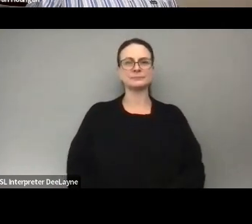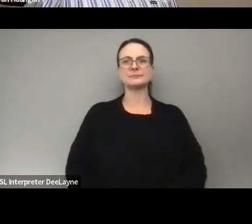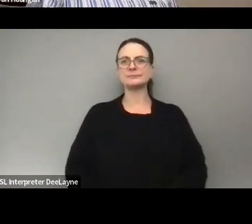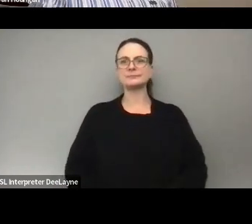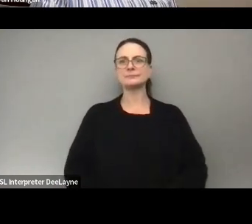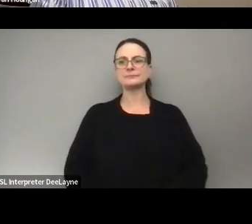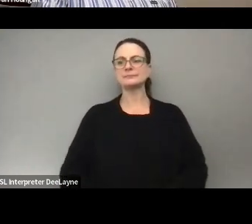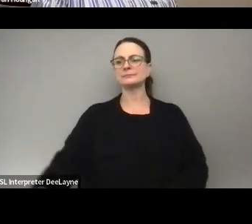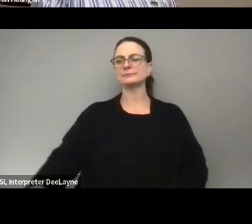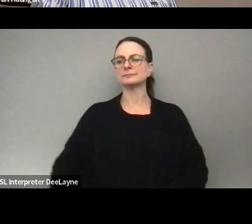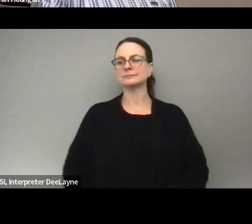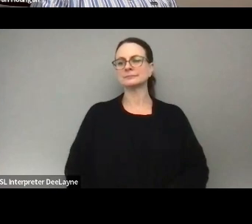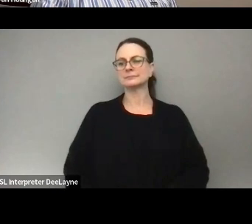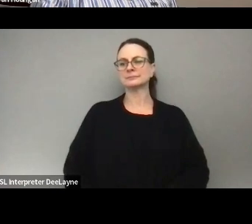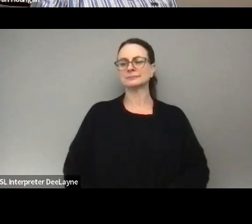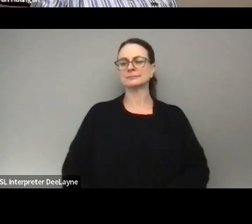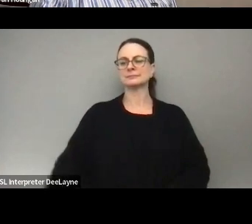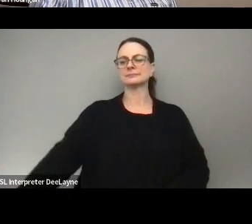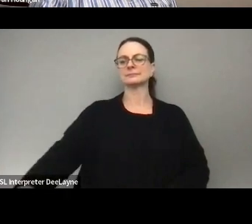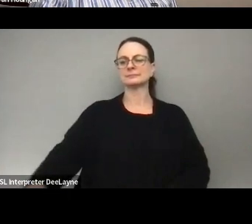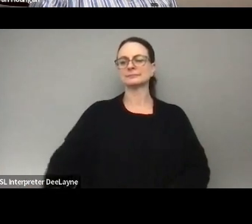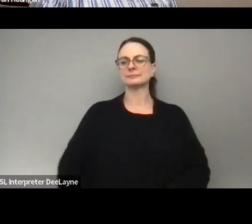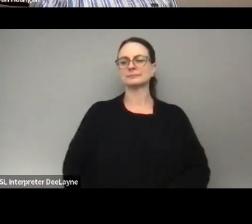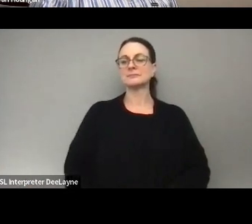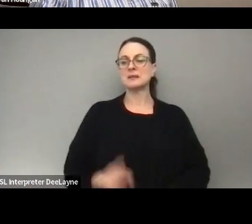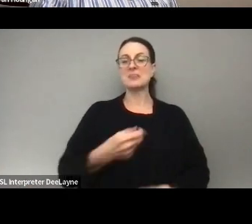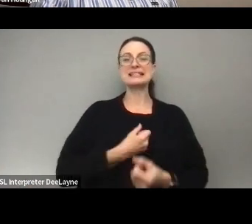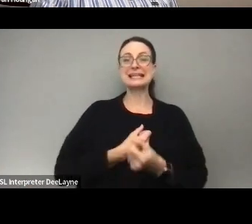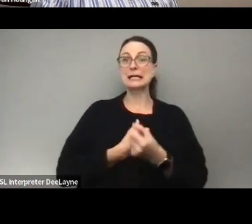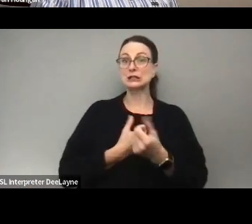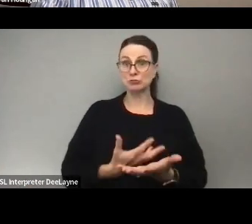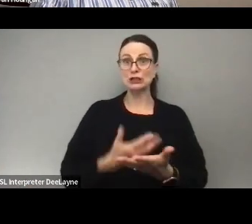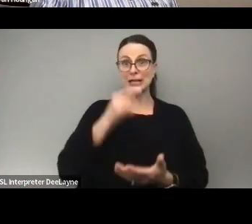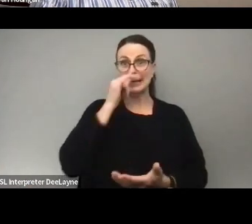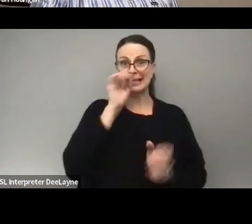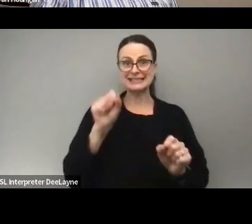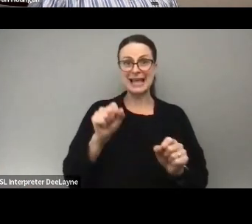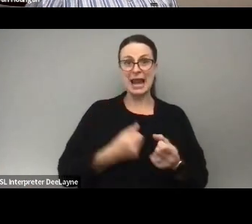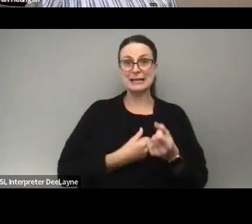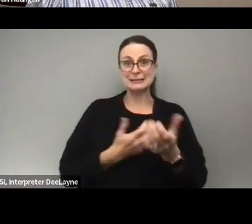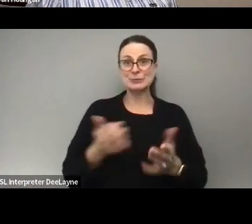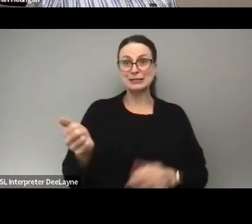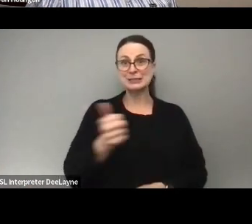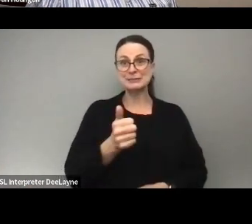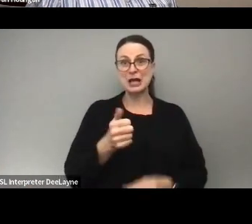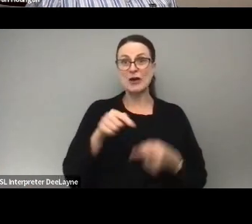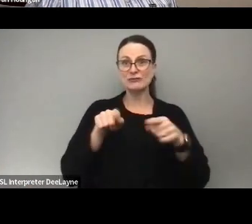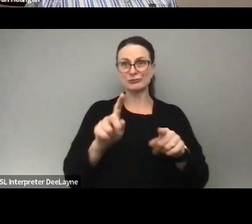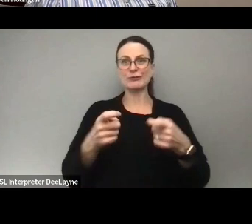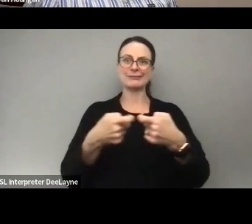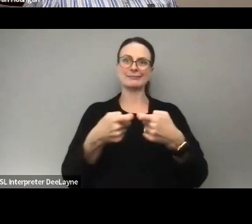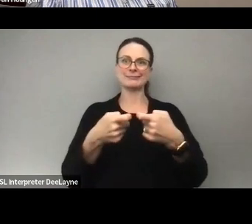And this is all about expression where kids can express themselves in the digital age. Is there anything up in, oh here we go.